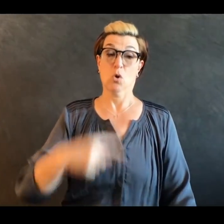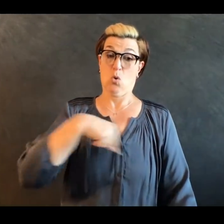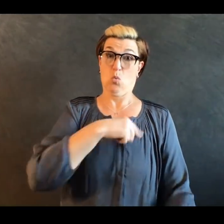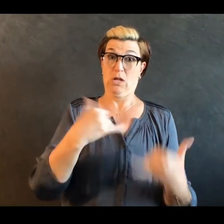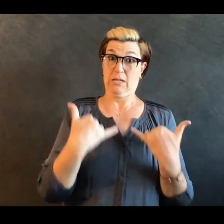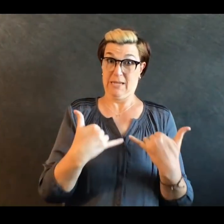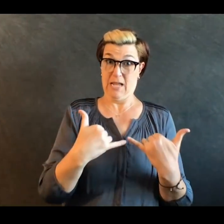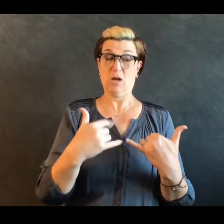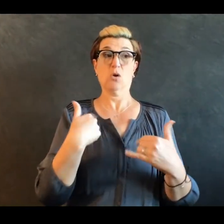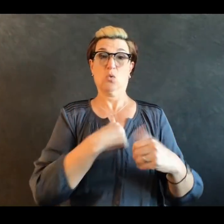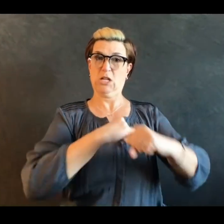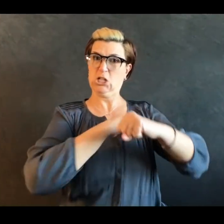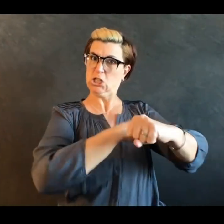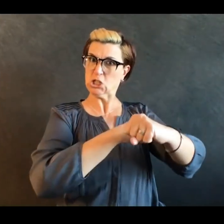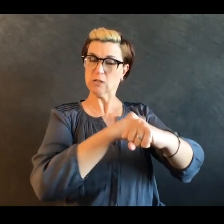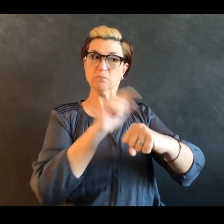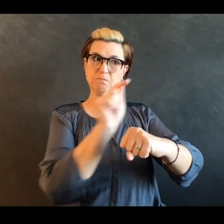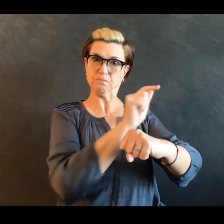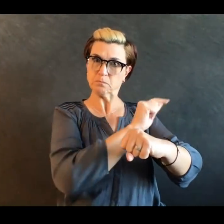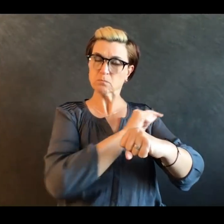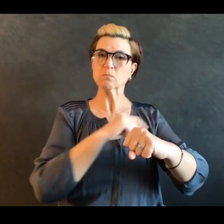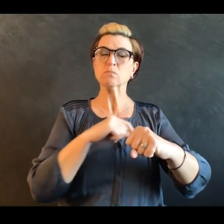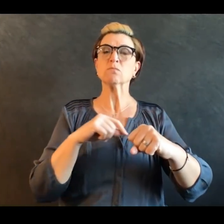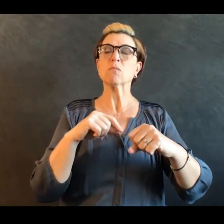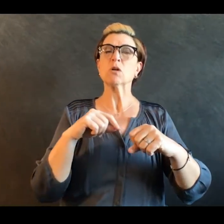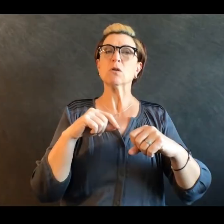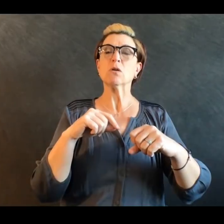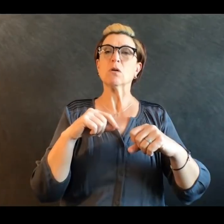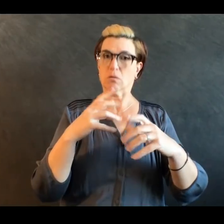positions at relevant federal agencies are fully staffed and we're not allowing